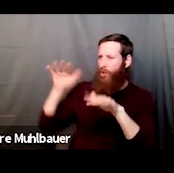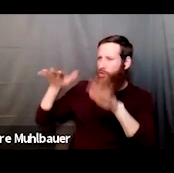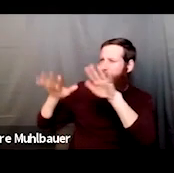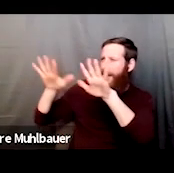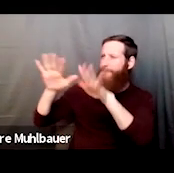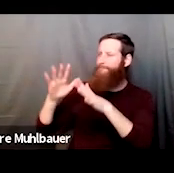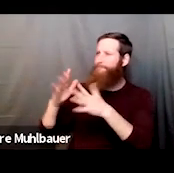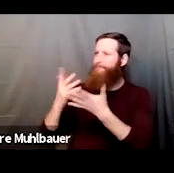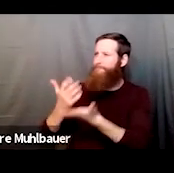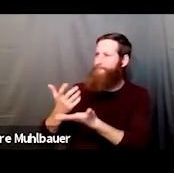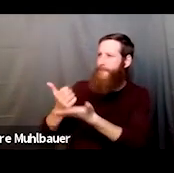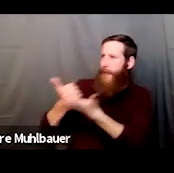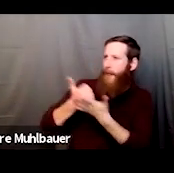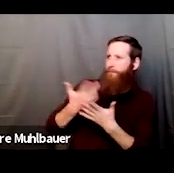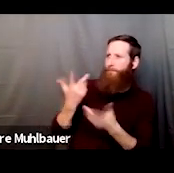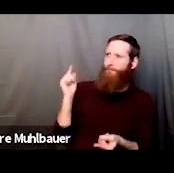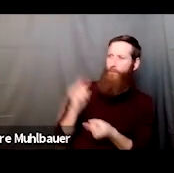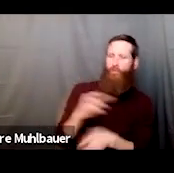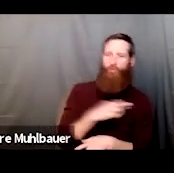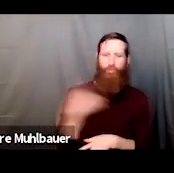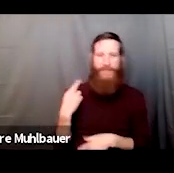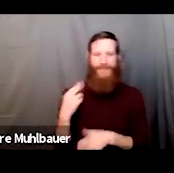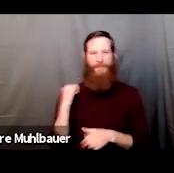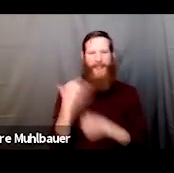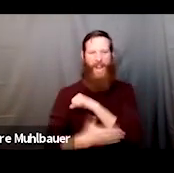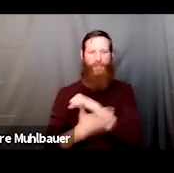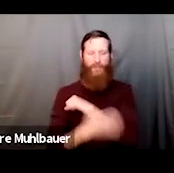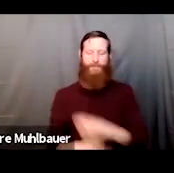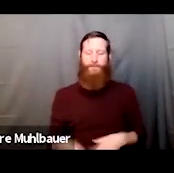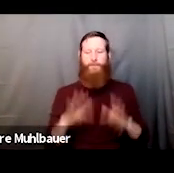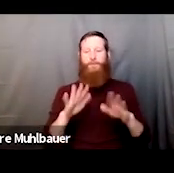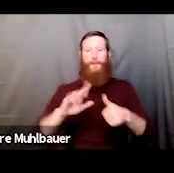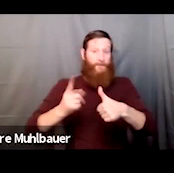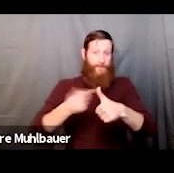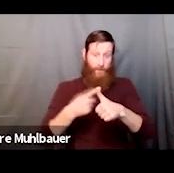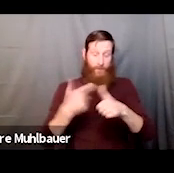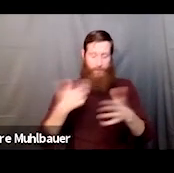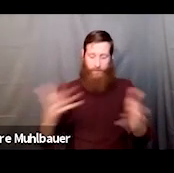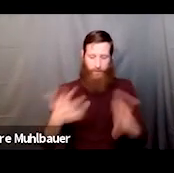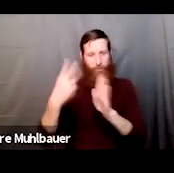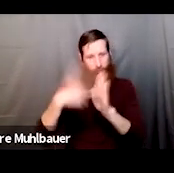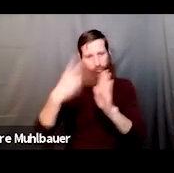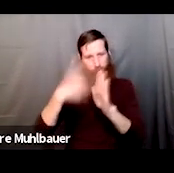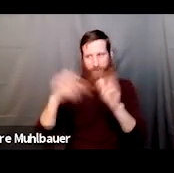and how to reduce your risk while in the backcountry. First of all, I would encourage all of you to read the avalanche forecast frequently.